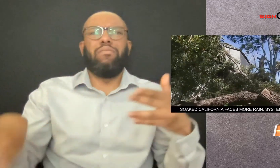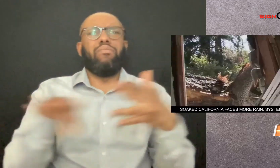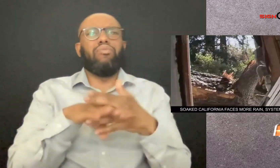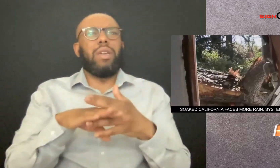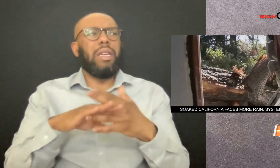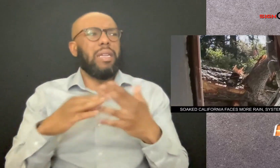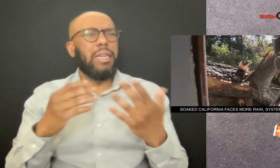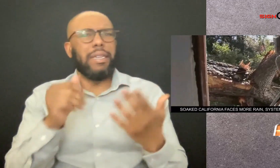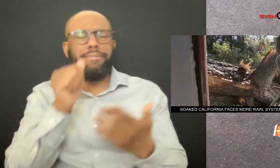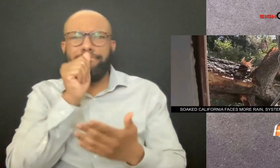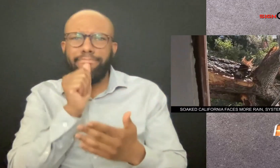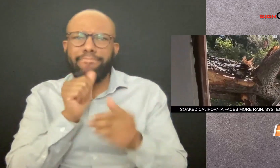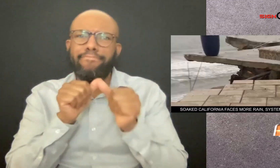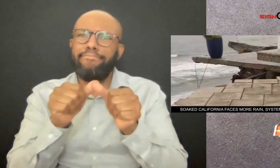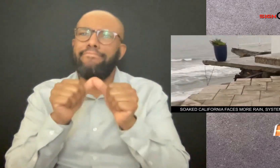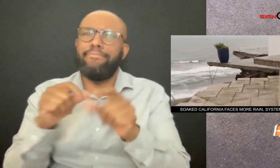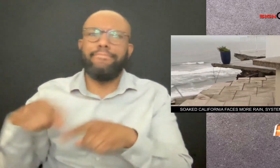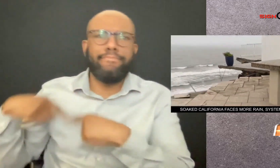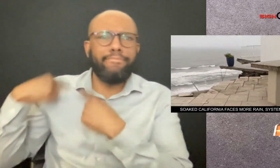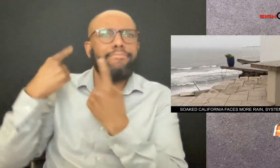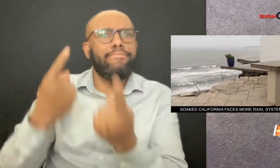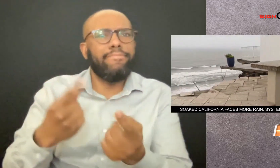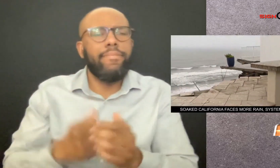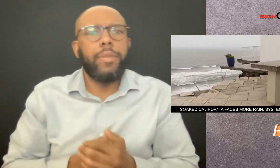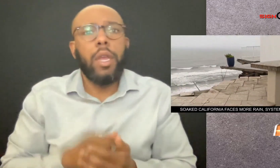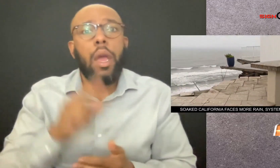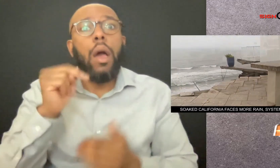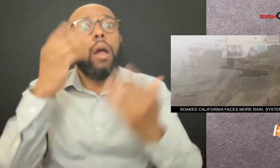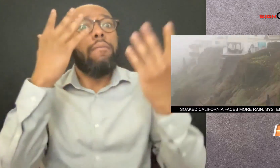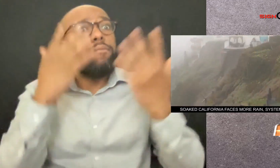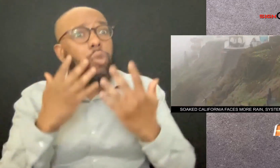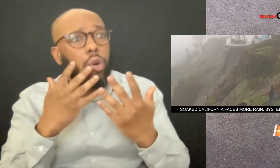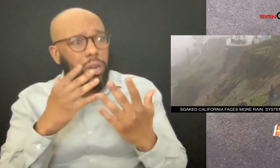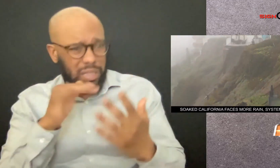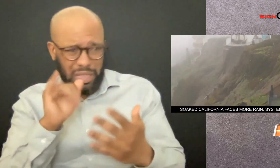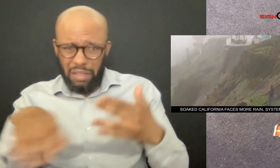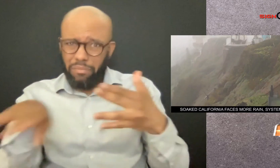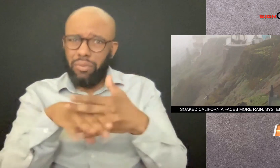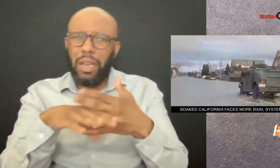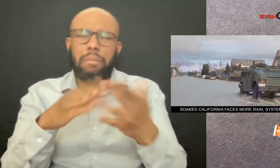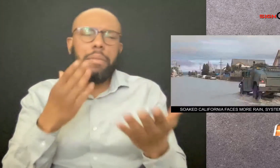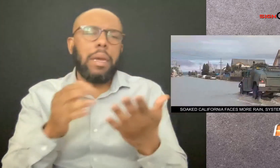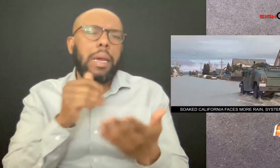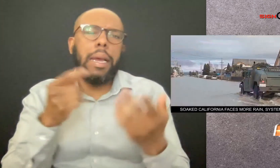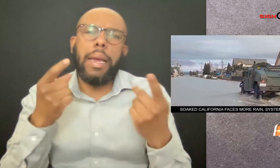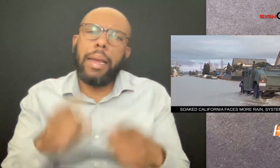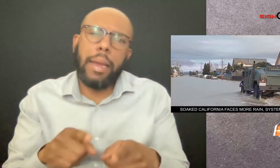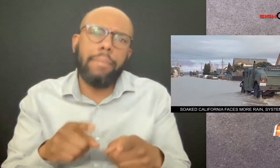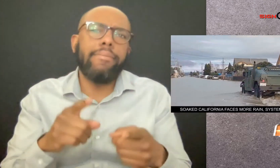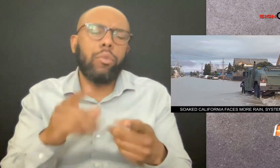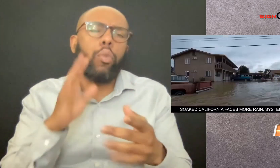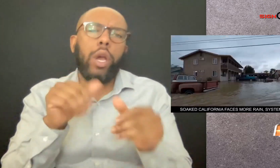Resilient Californians are hoping for a break. Unfortunately forecasters are predicting another storm